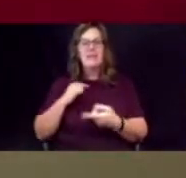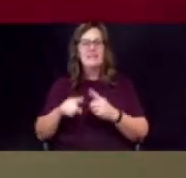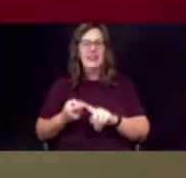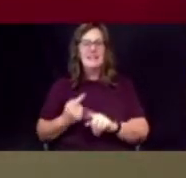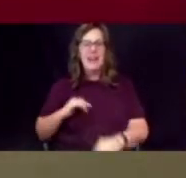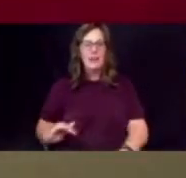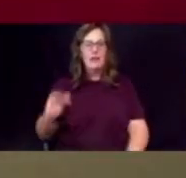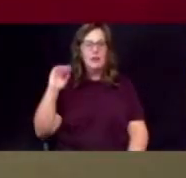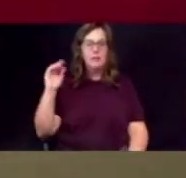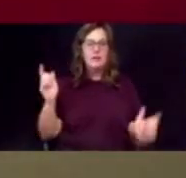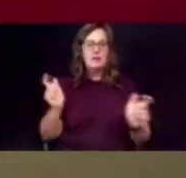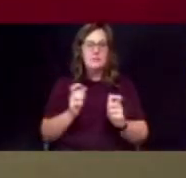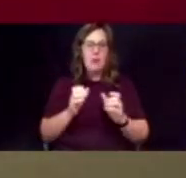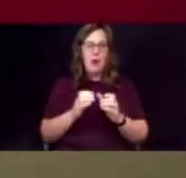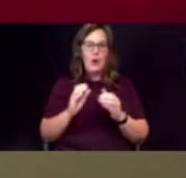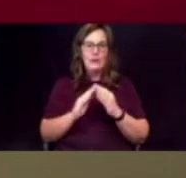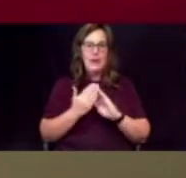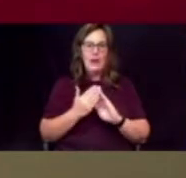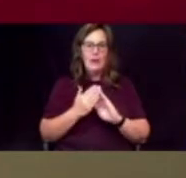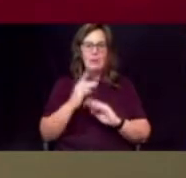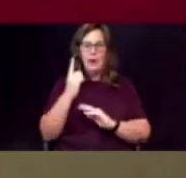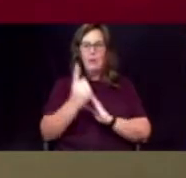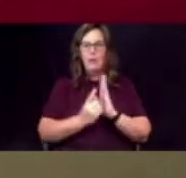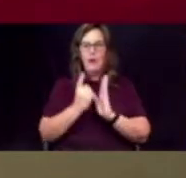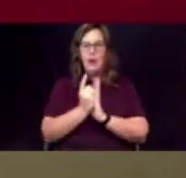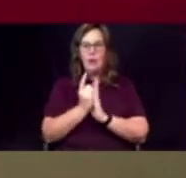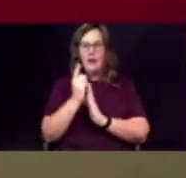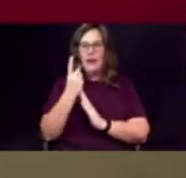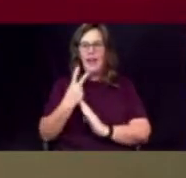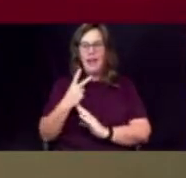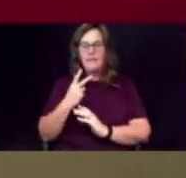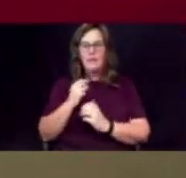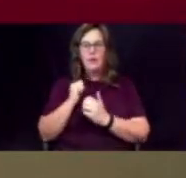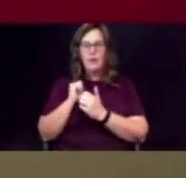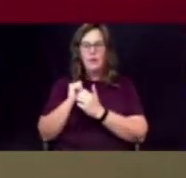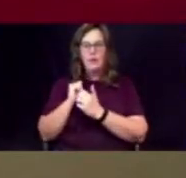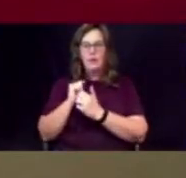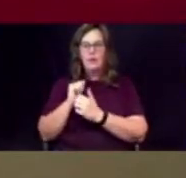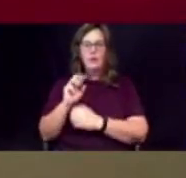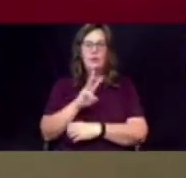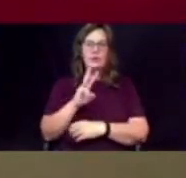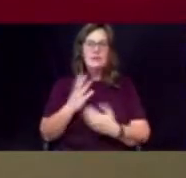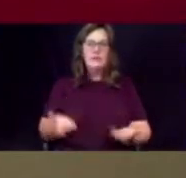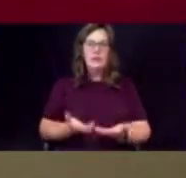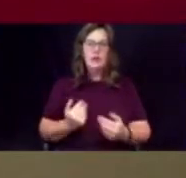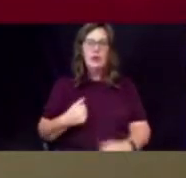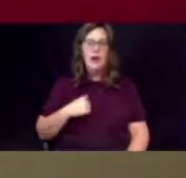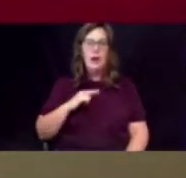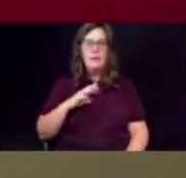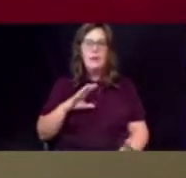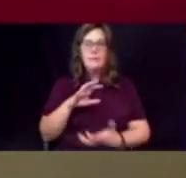hour and a half west from here i am of mixed uh background so what i mean by that is that my dad